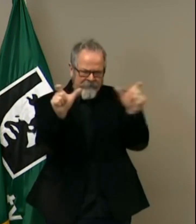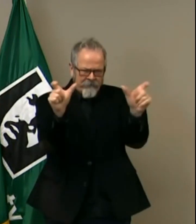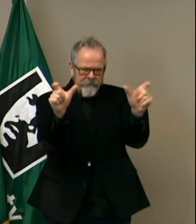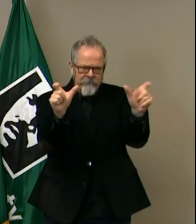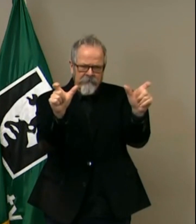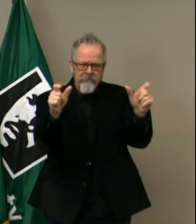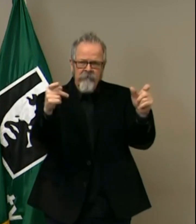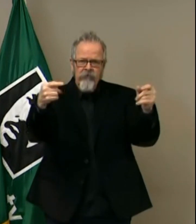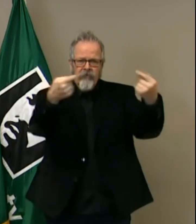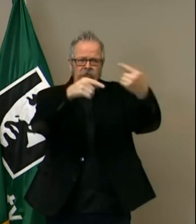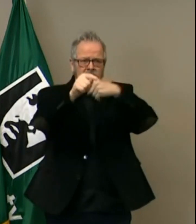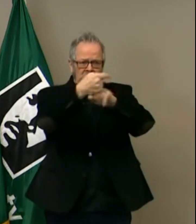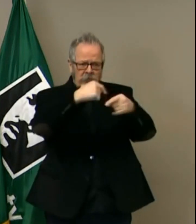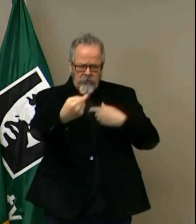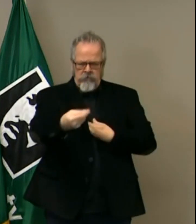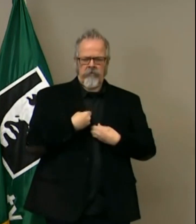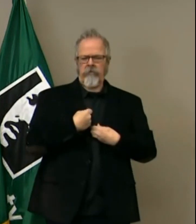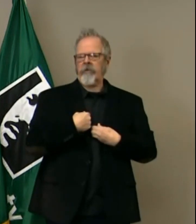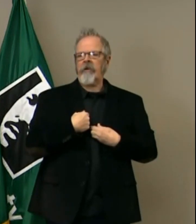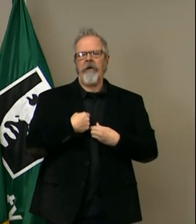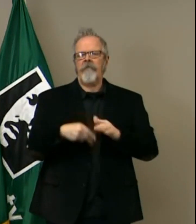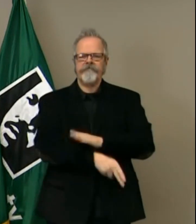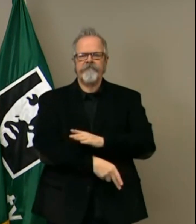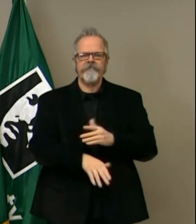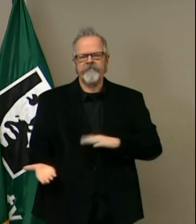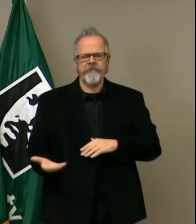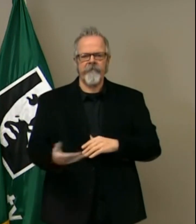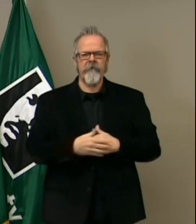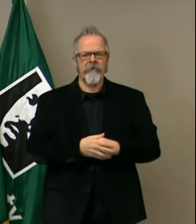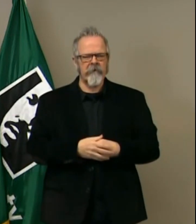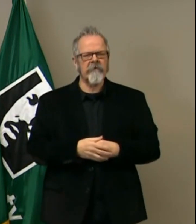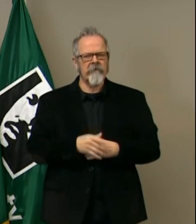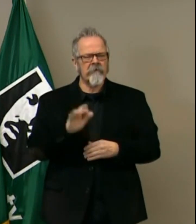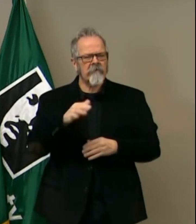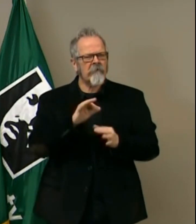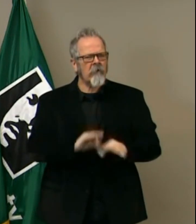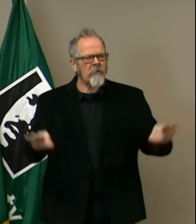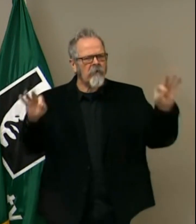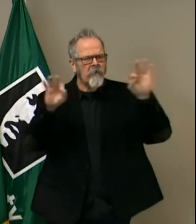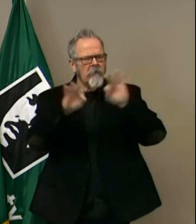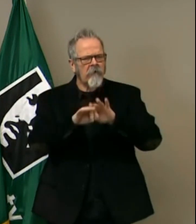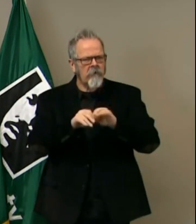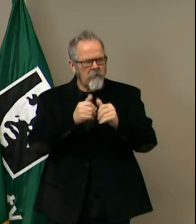self-isolation at this moment now those of us who are under sixty and are